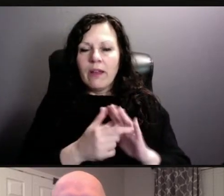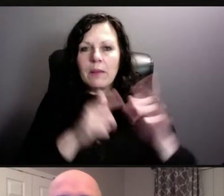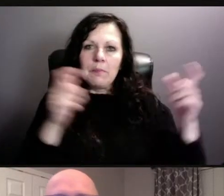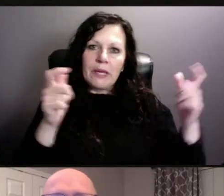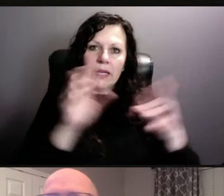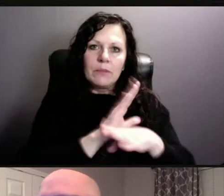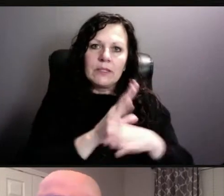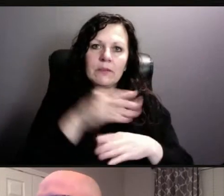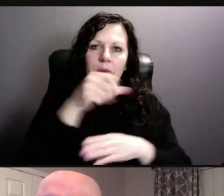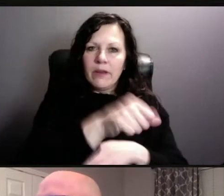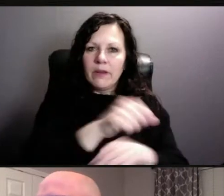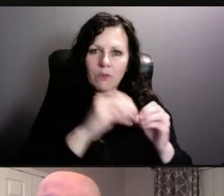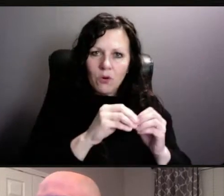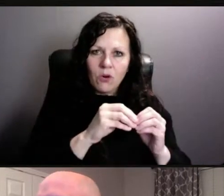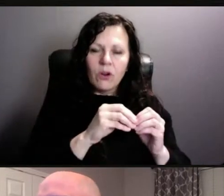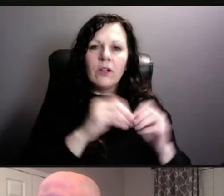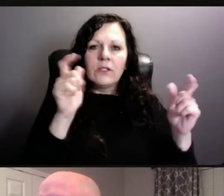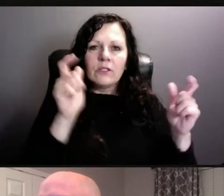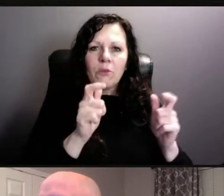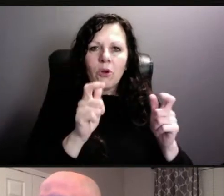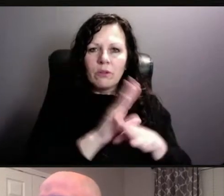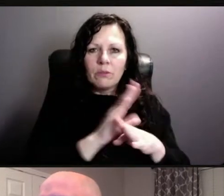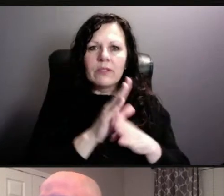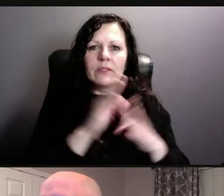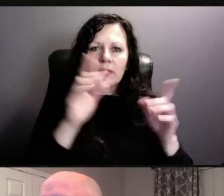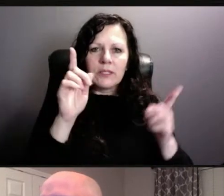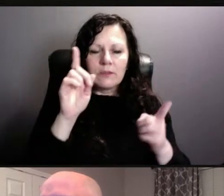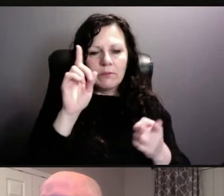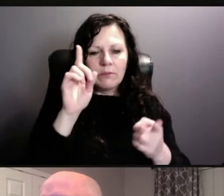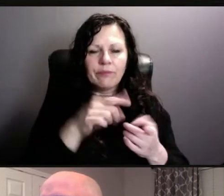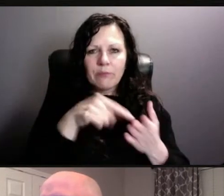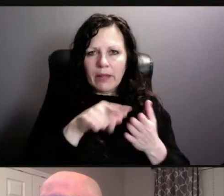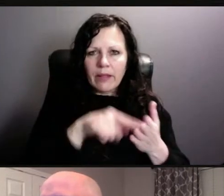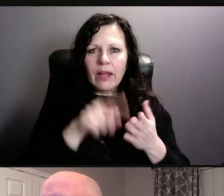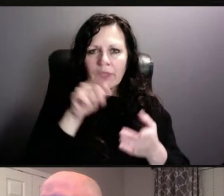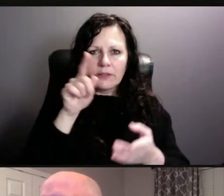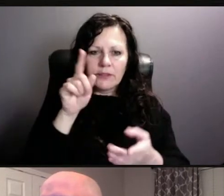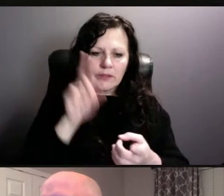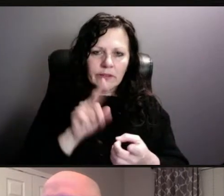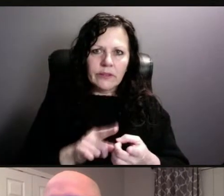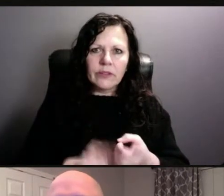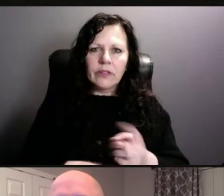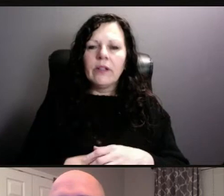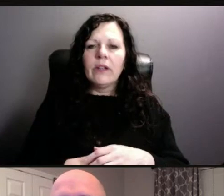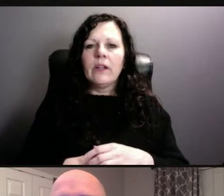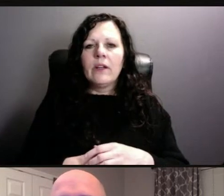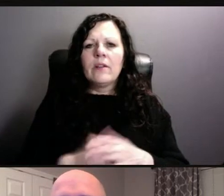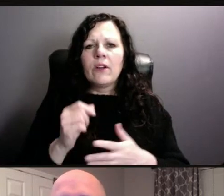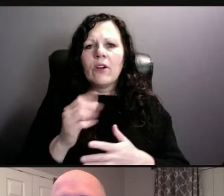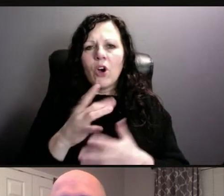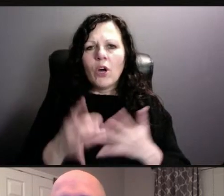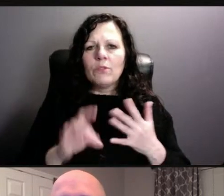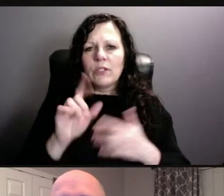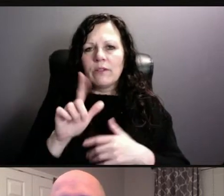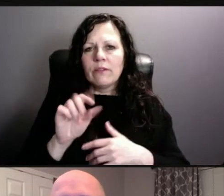FOR NEXT YEAR TO HAVE ENGINEERED A PLANT AND MAYBE TO HAVE SOMEBODY BIGGER BUSINESSES